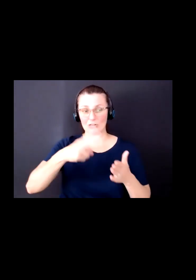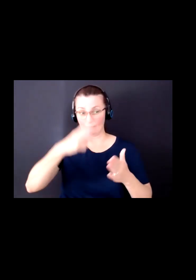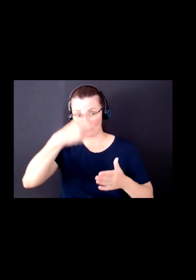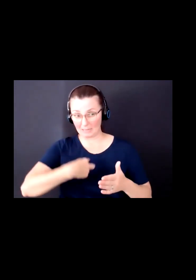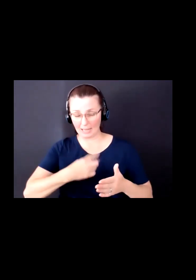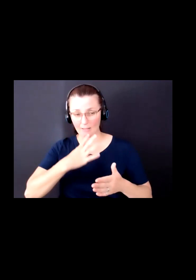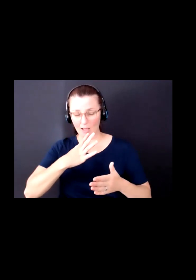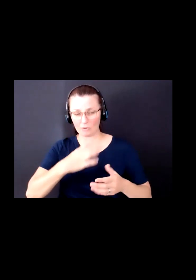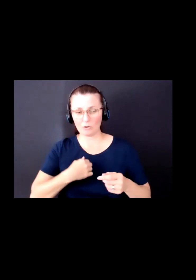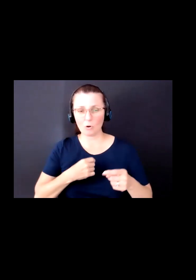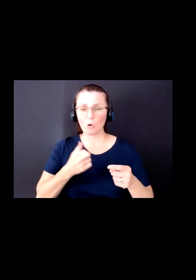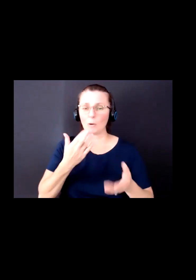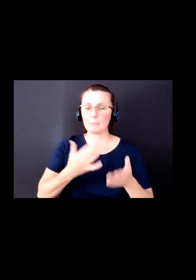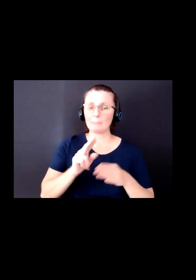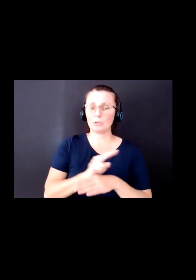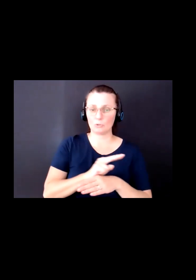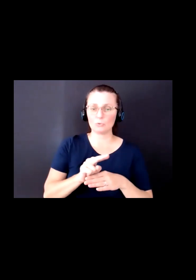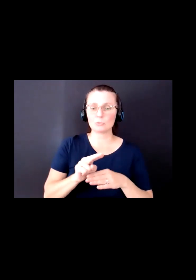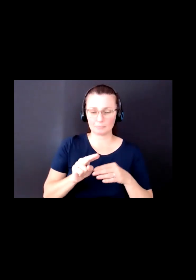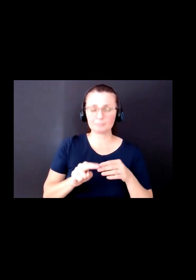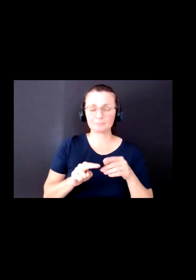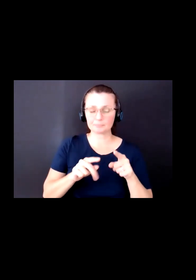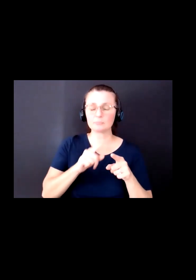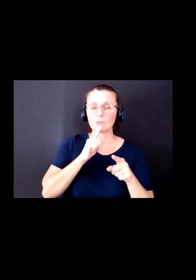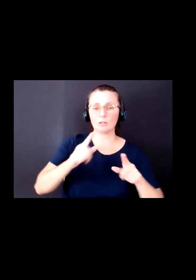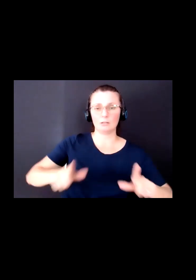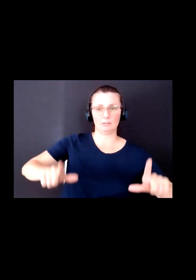perhaps a screen reader, you need a website to be compatible